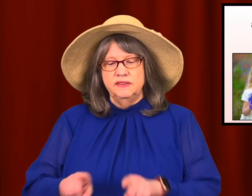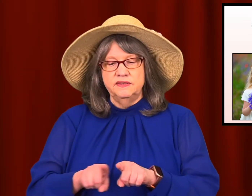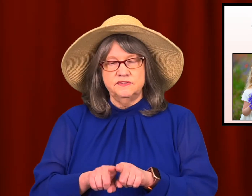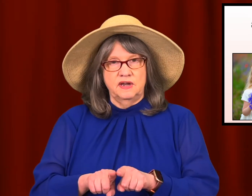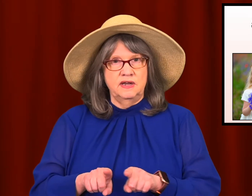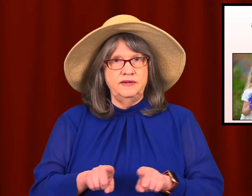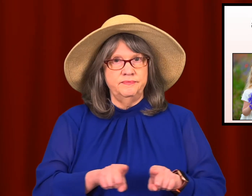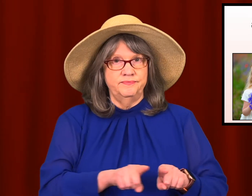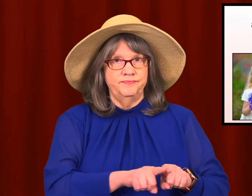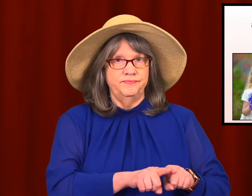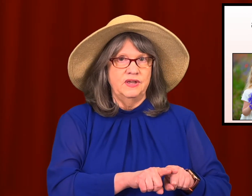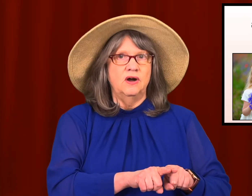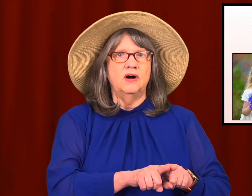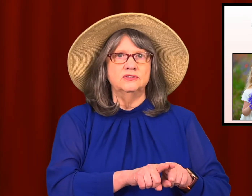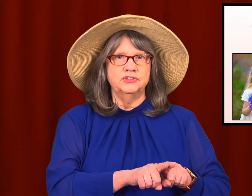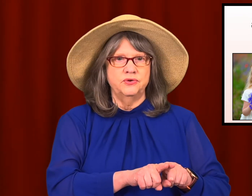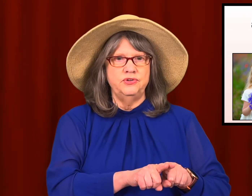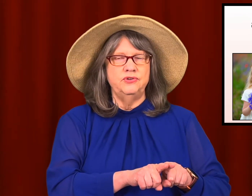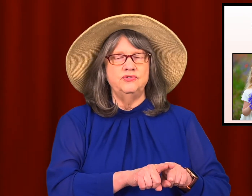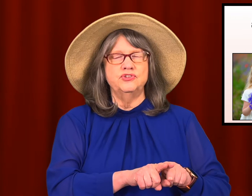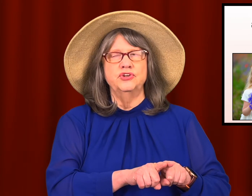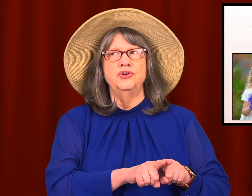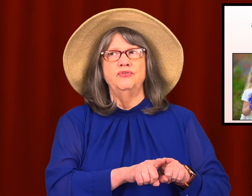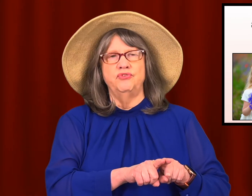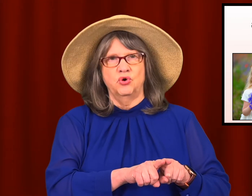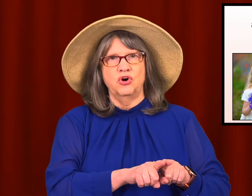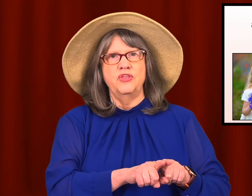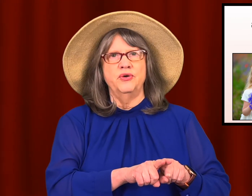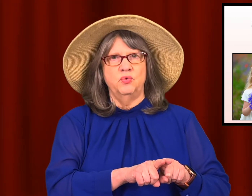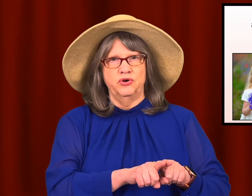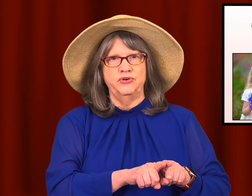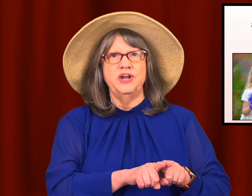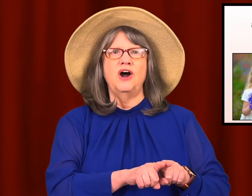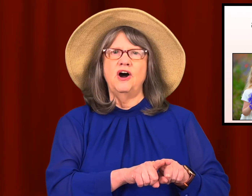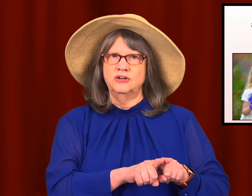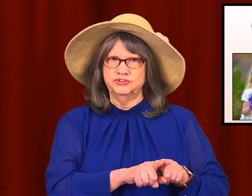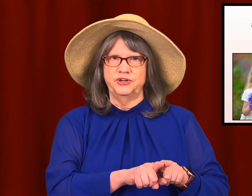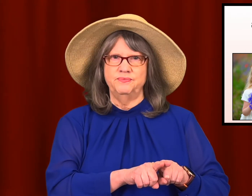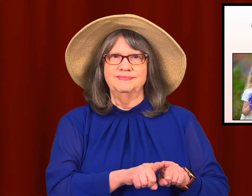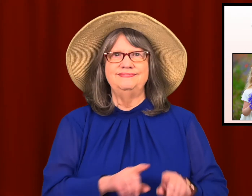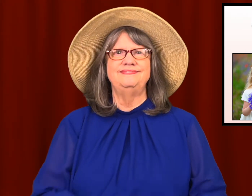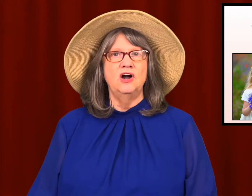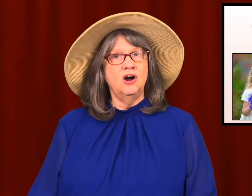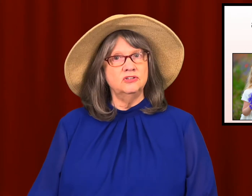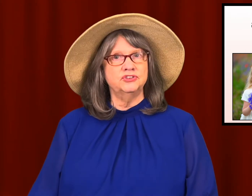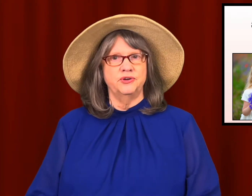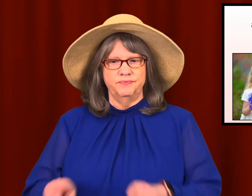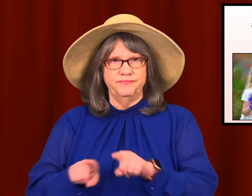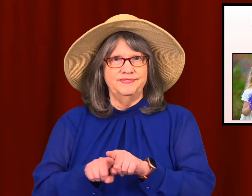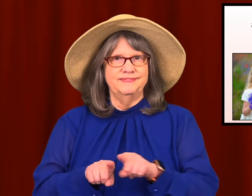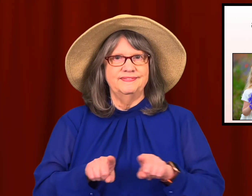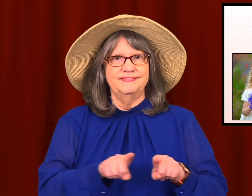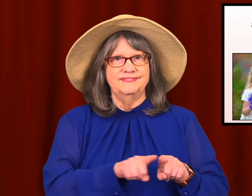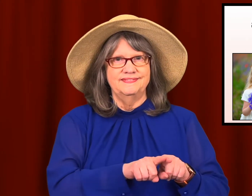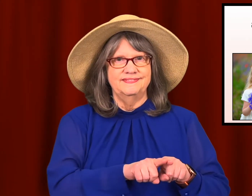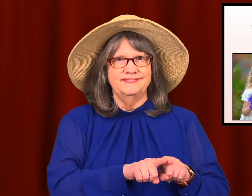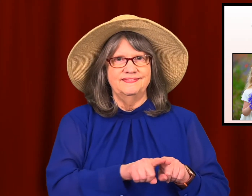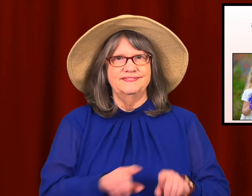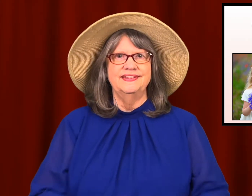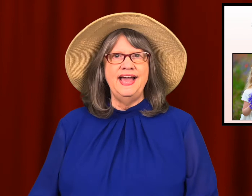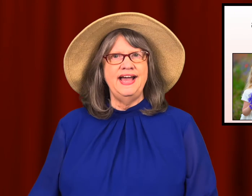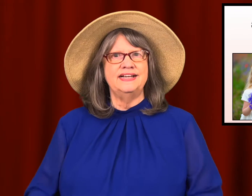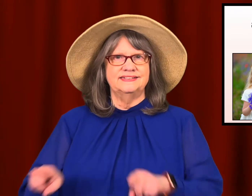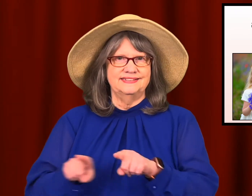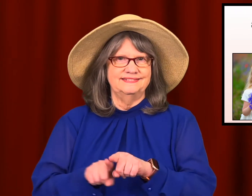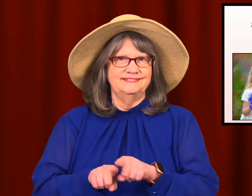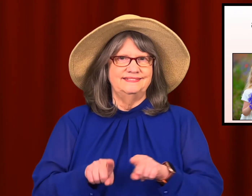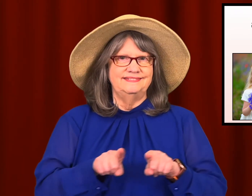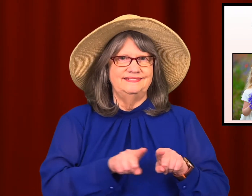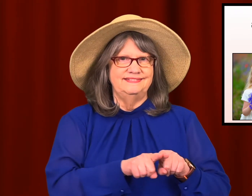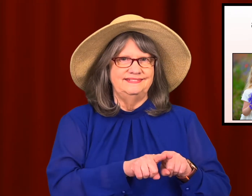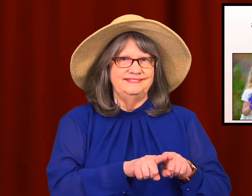This sign is also used for the word ALSO. ALSO. AS.